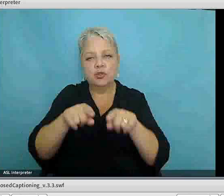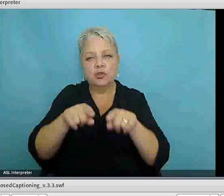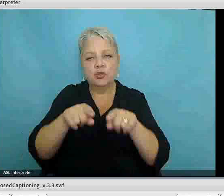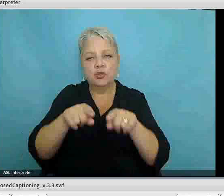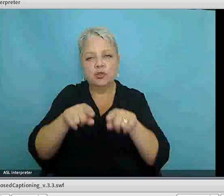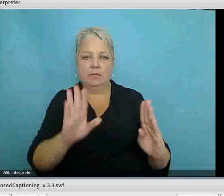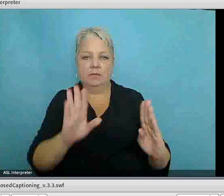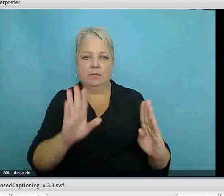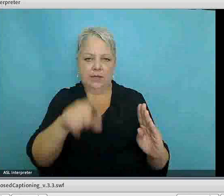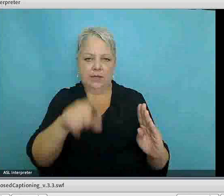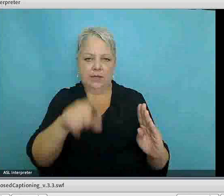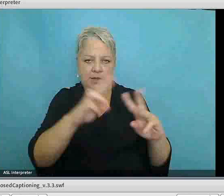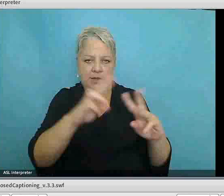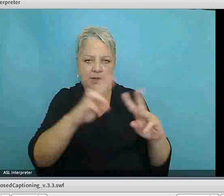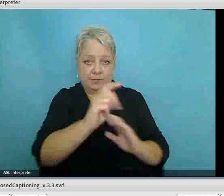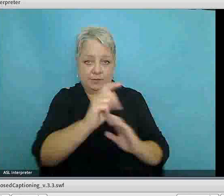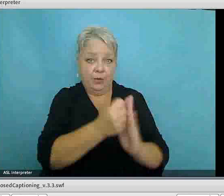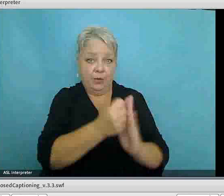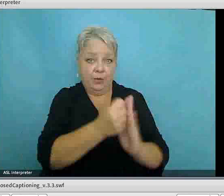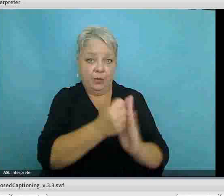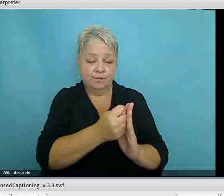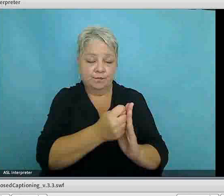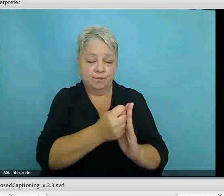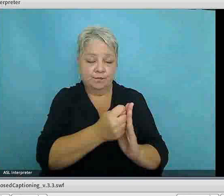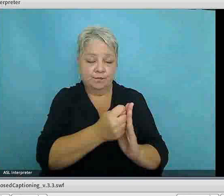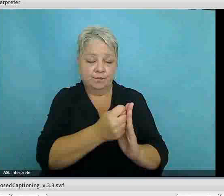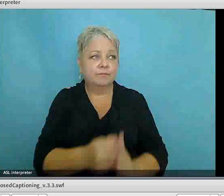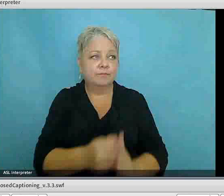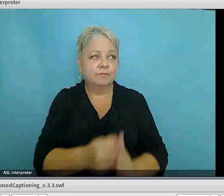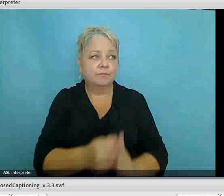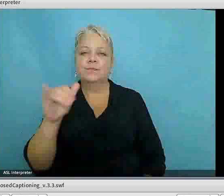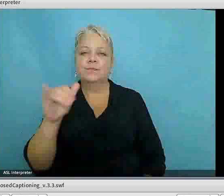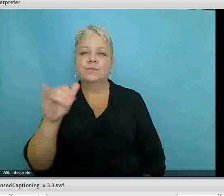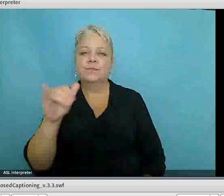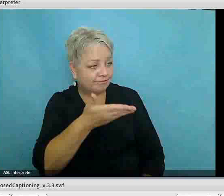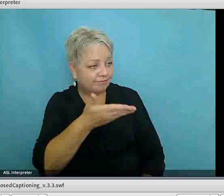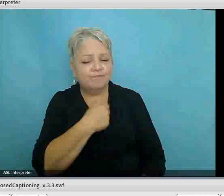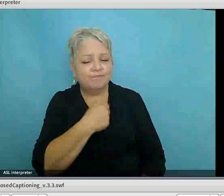If some individuals haven't received the mailing yet or some just won't because they don't